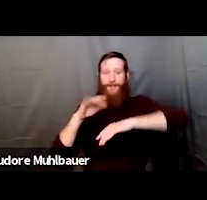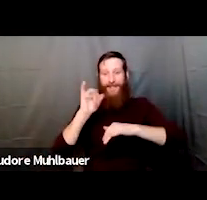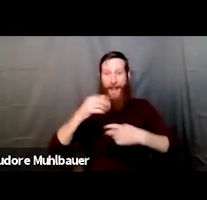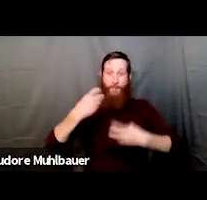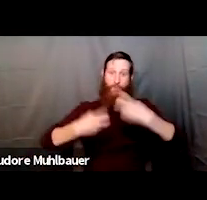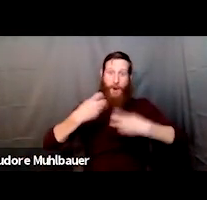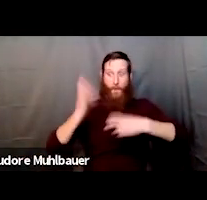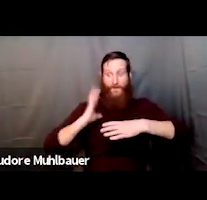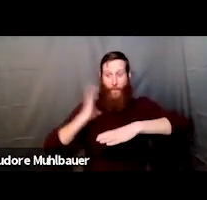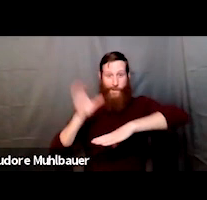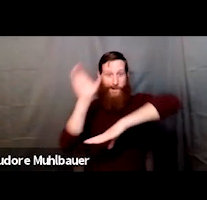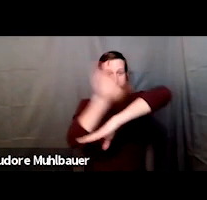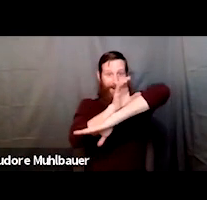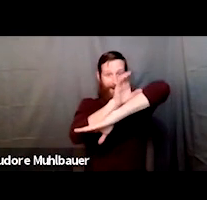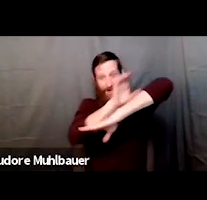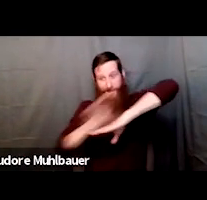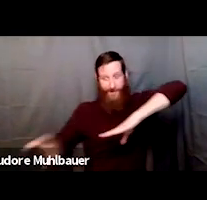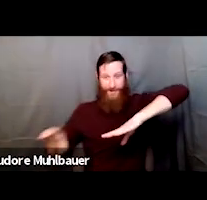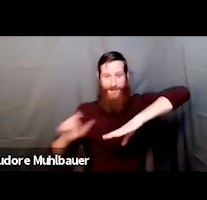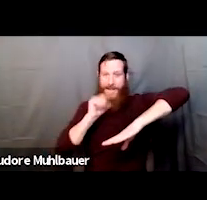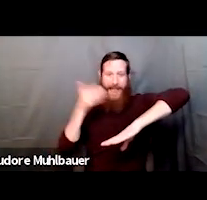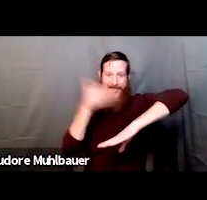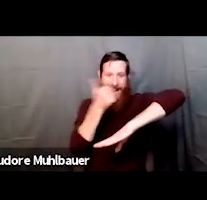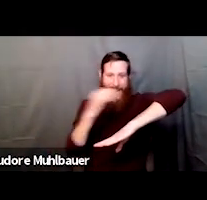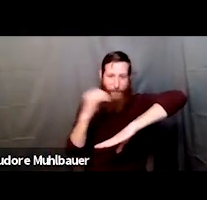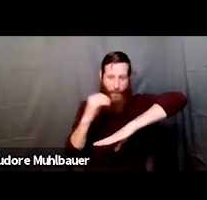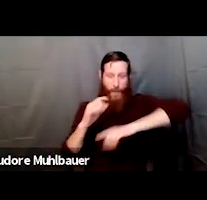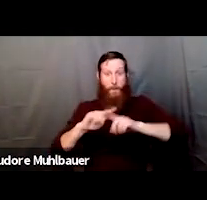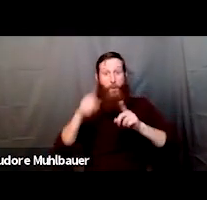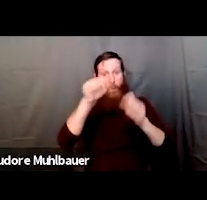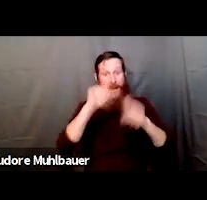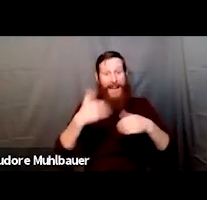no longer has that exact same problem at that exact time you something called hangfire